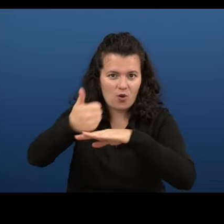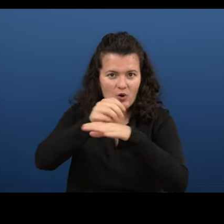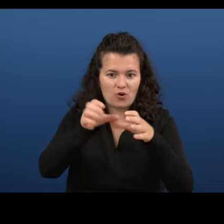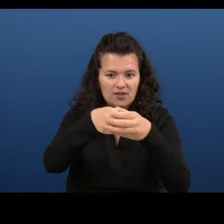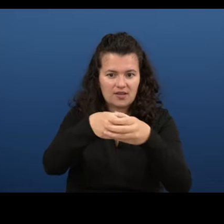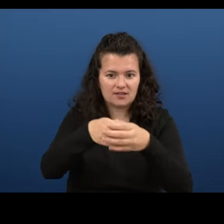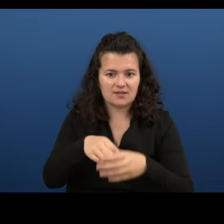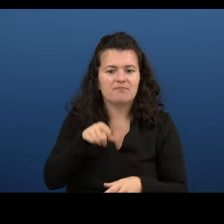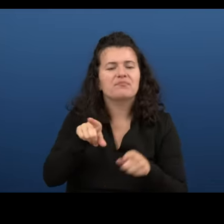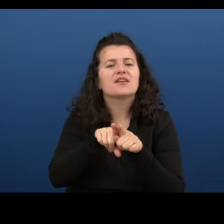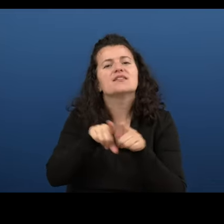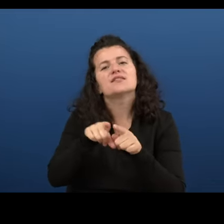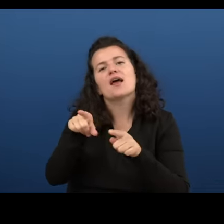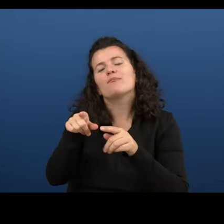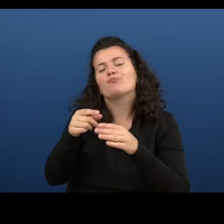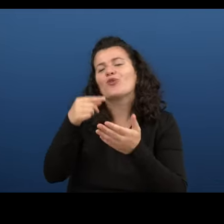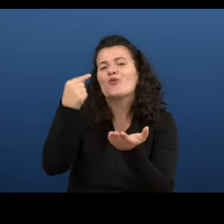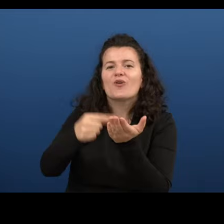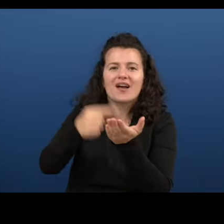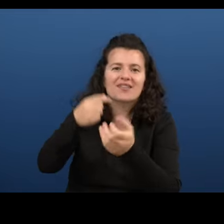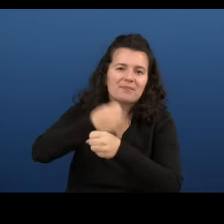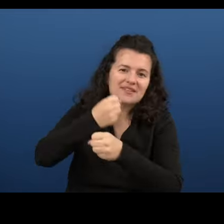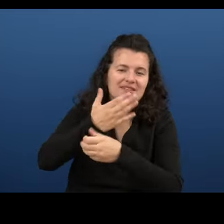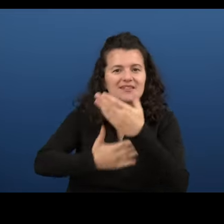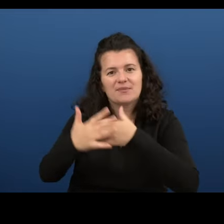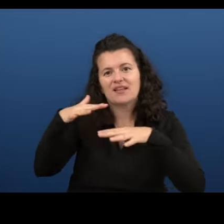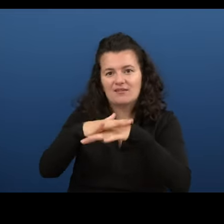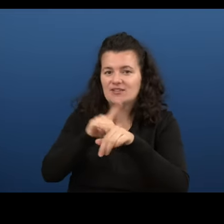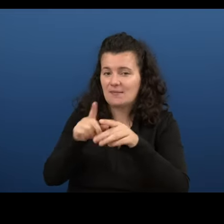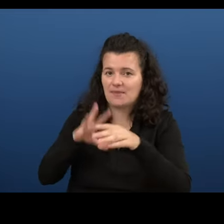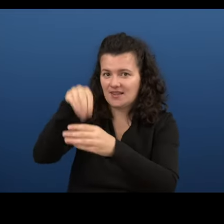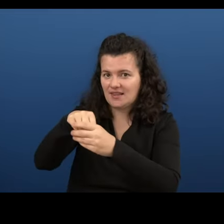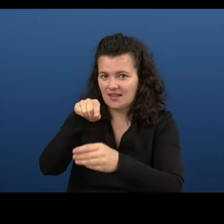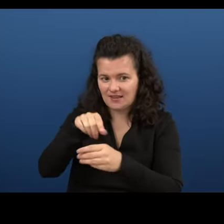business and disability network. 11:35:12 And lastly, Mr Simon brown global